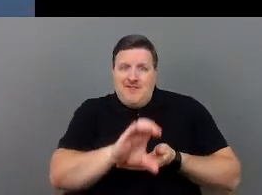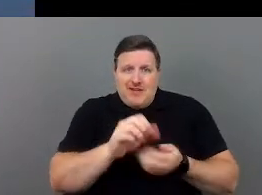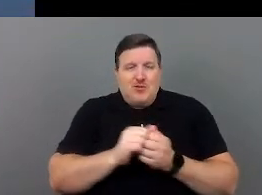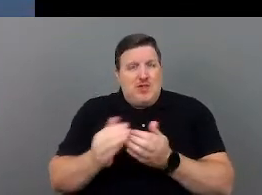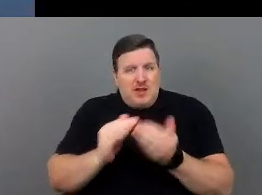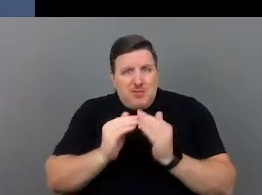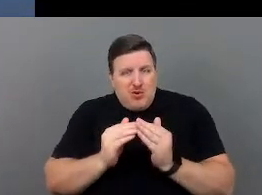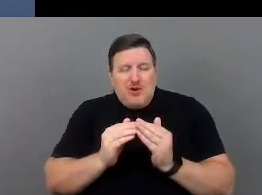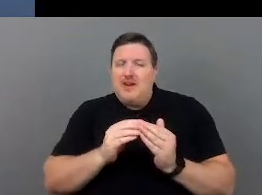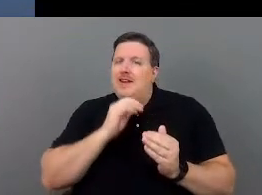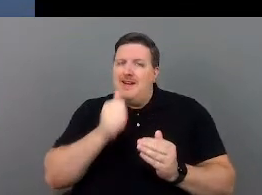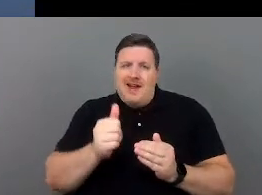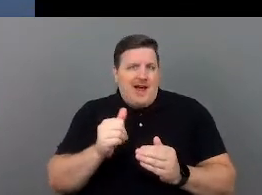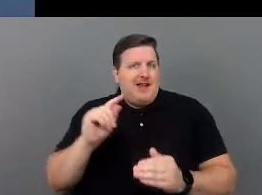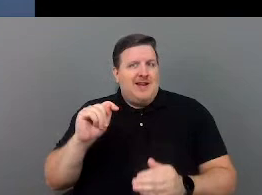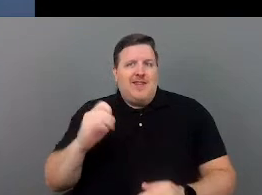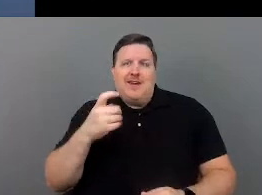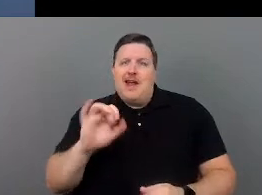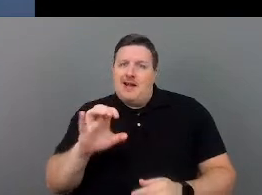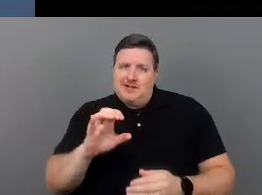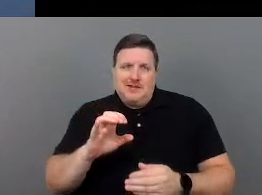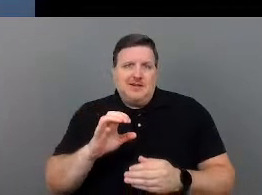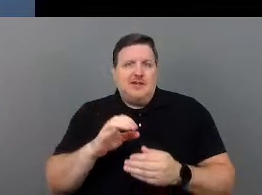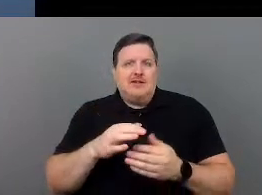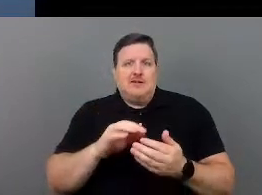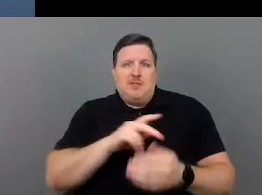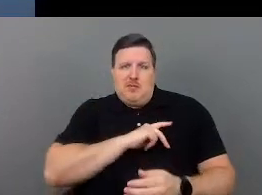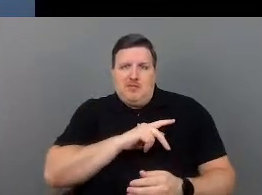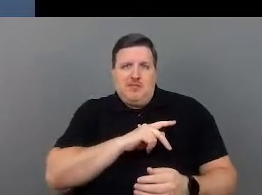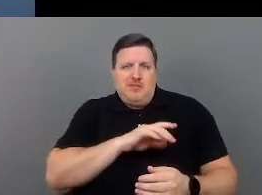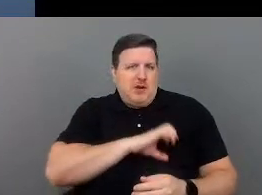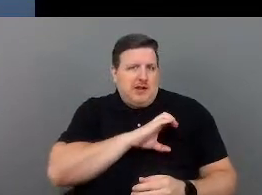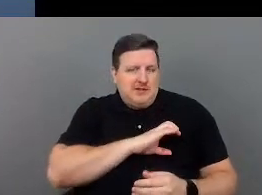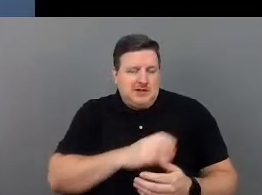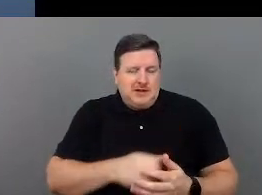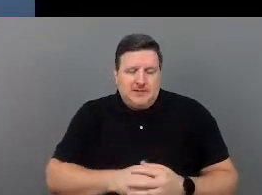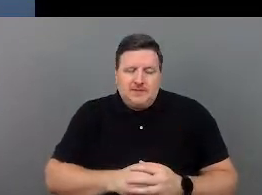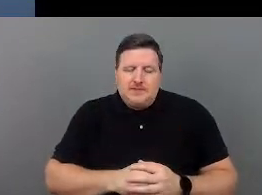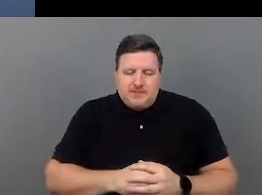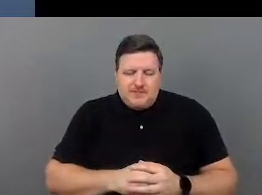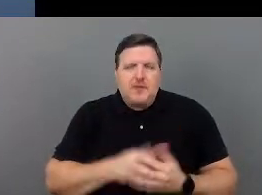≫ COUNCIL PRESIDENT BENDER: THANK YOU. NEXT WE'LL PROCEED TO THE NEXT GROUP OF SPEAKERS WHICH